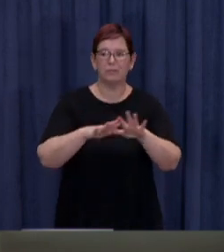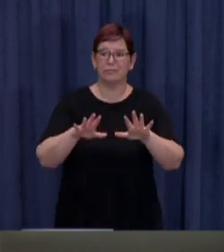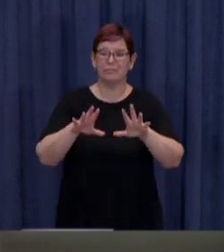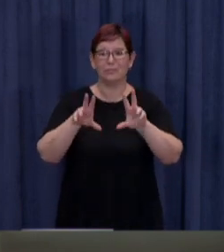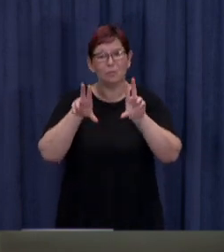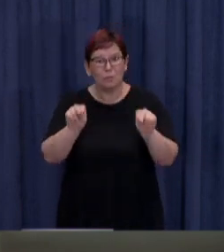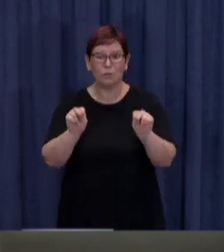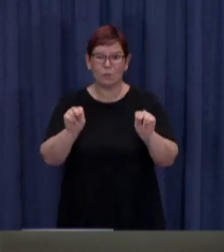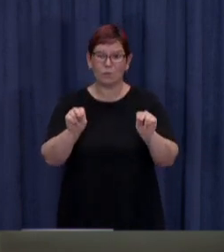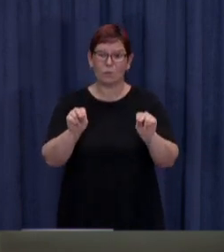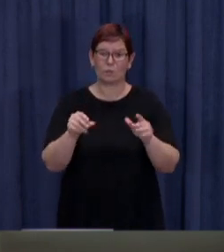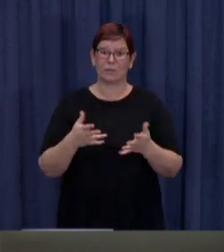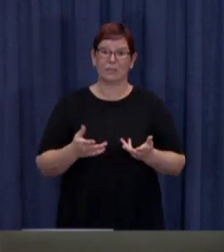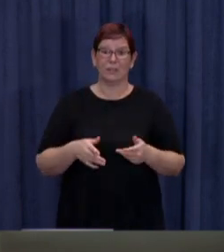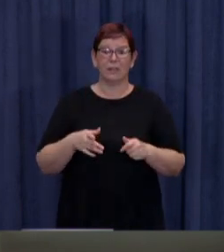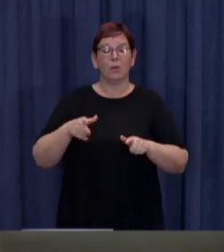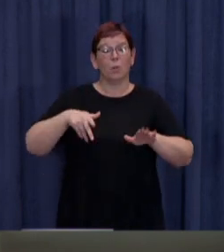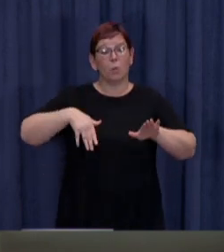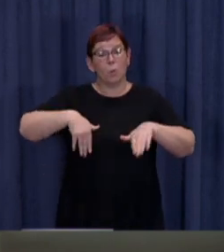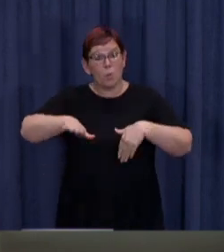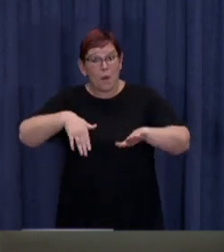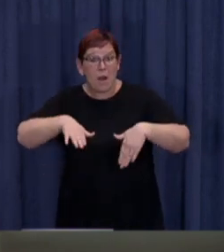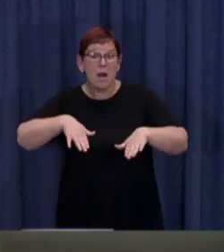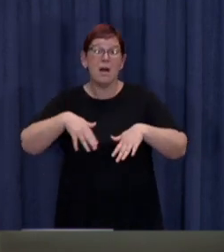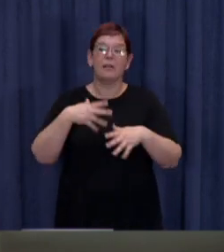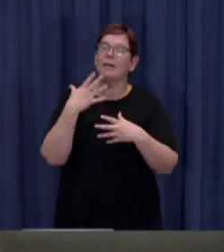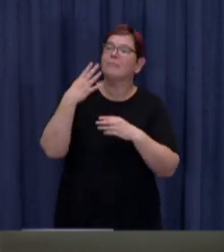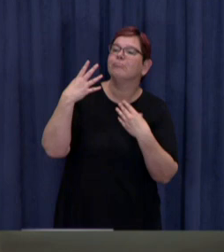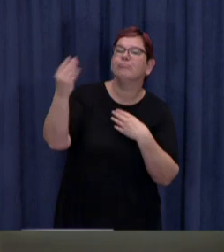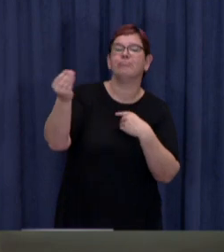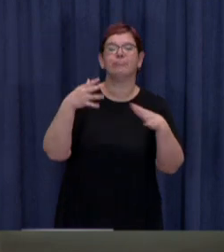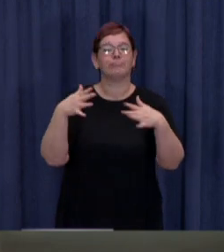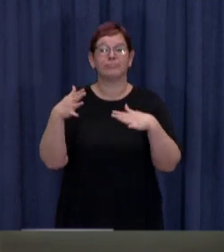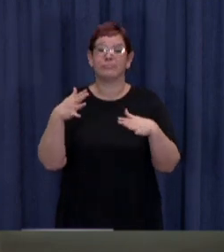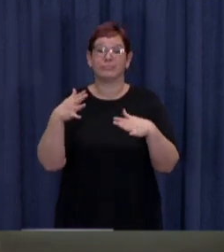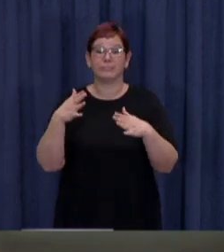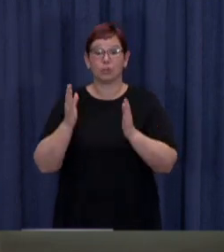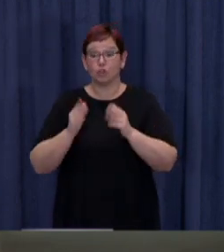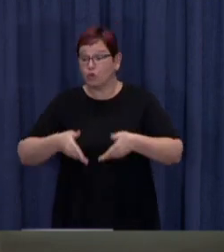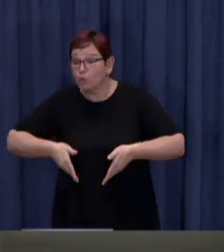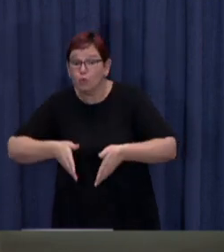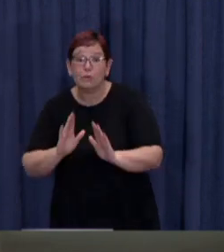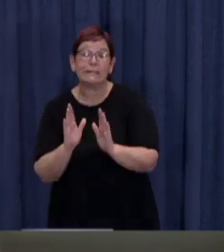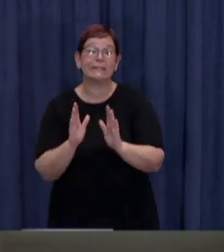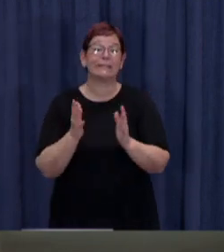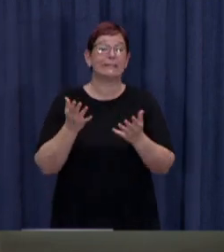change their habits and instead of walking down Yonge Street or Bloor Street or the Danforth walk down a side street and frankly if you see your